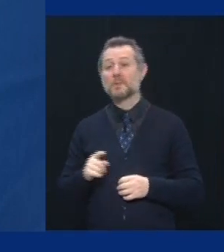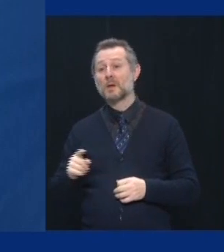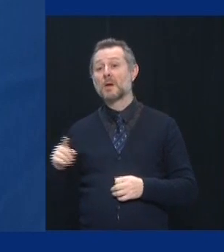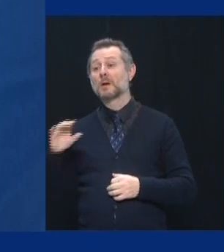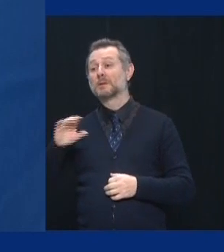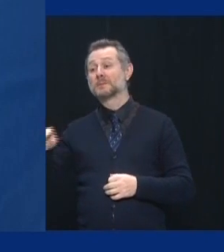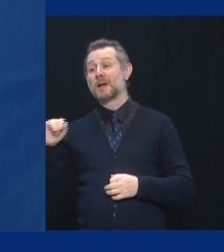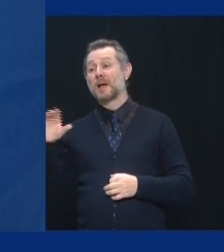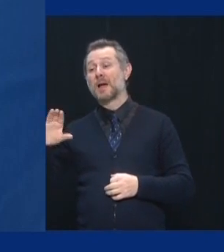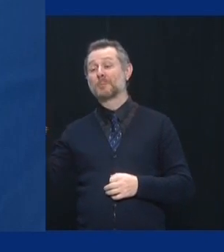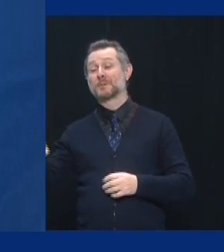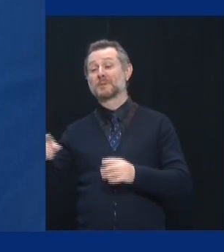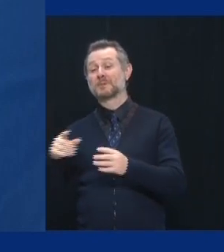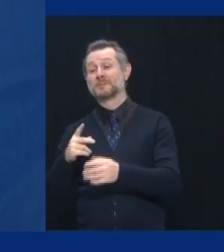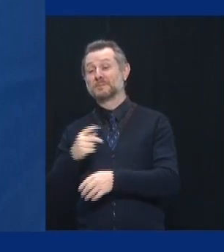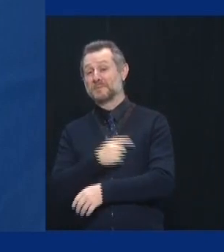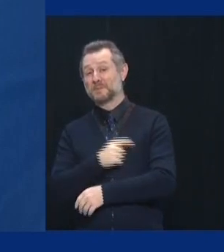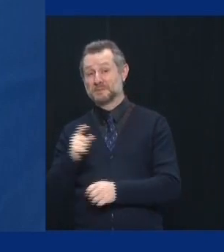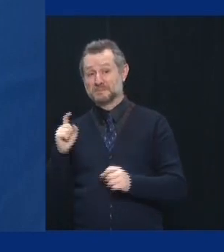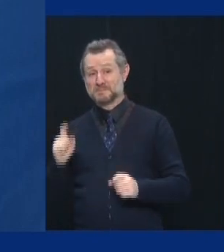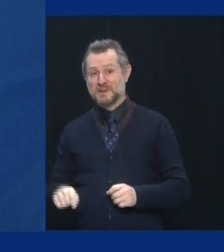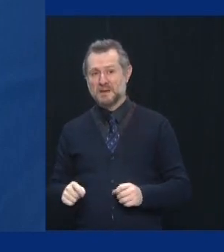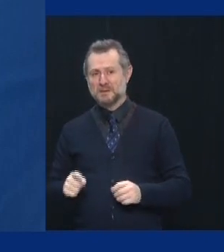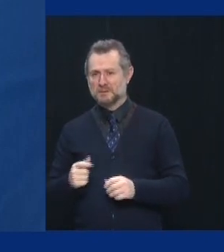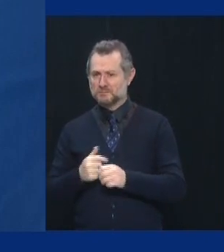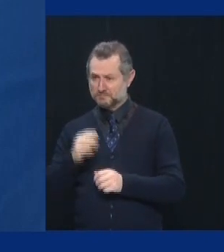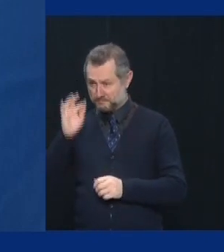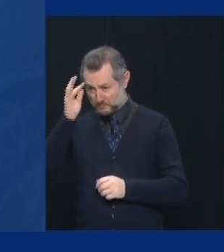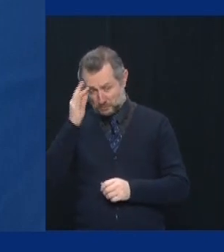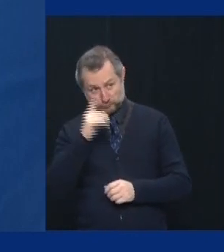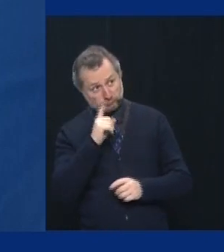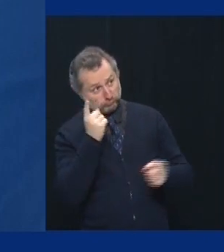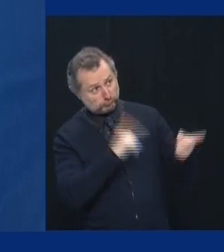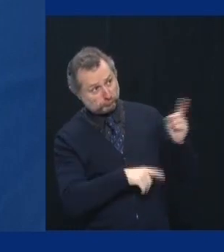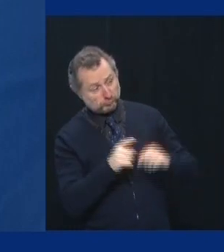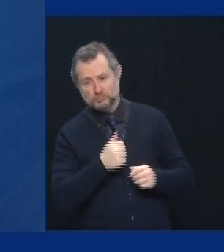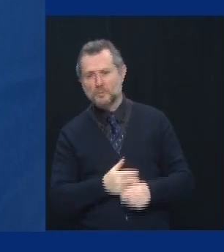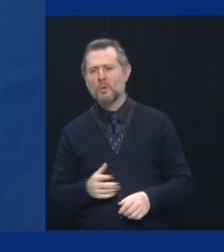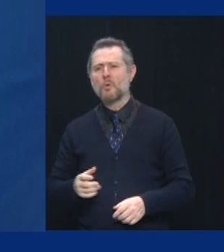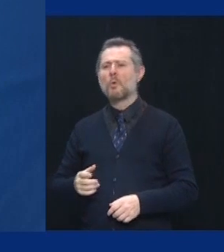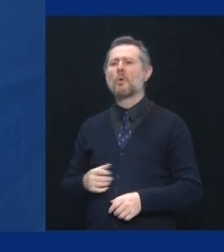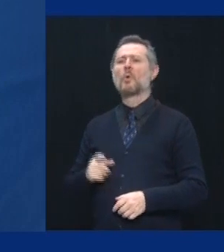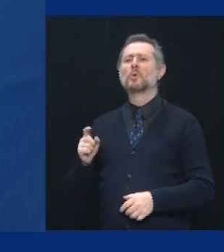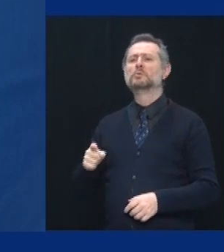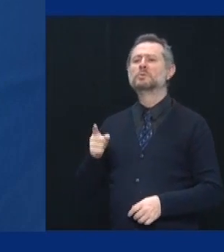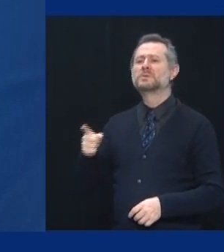I SENT A LETTER TO THE PFIZER CORPORATION TODAY.